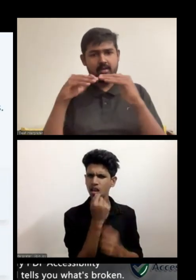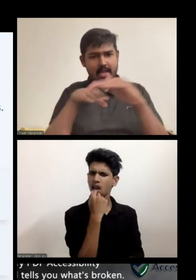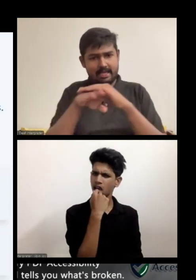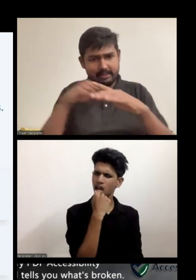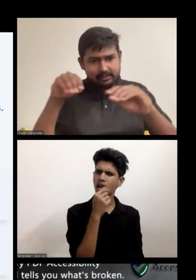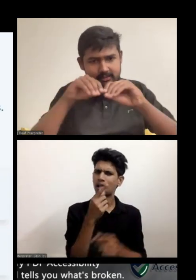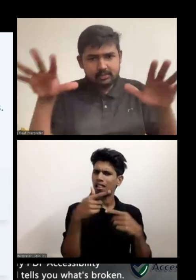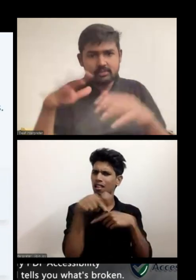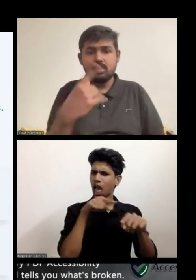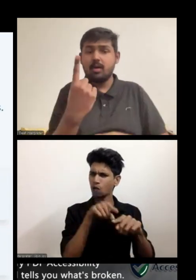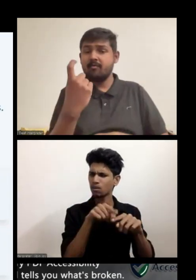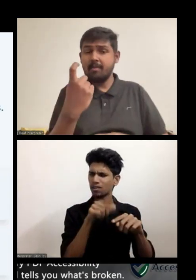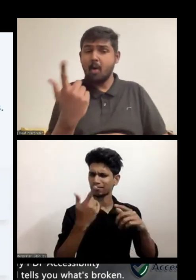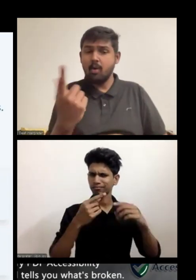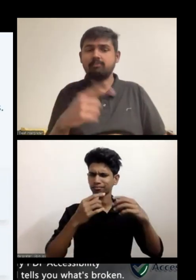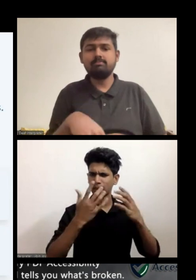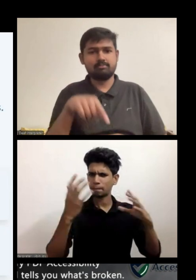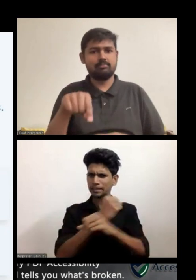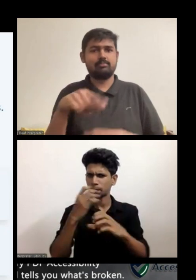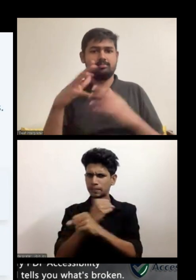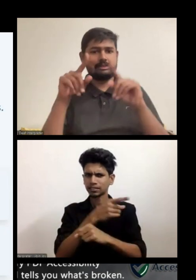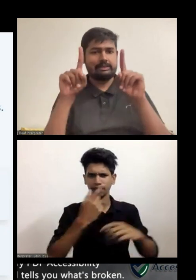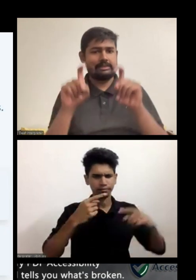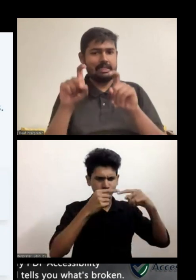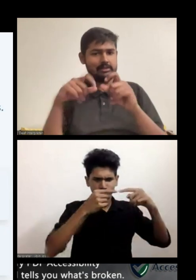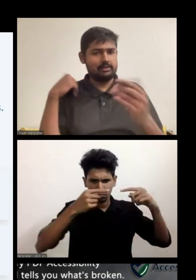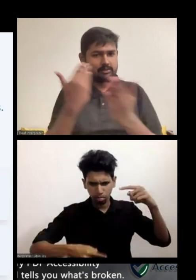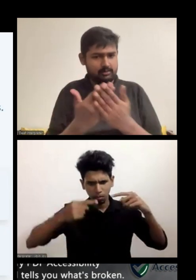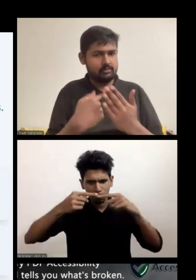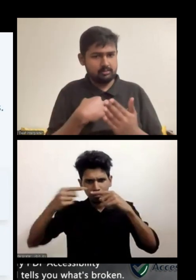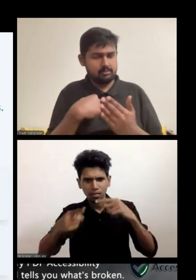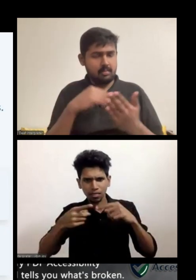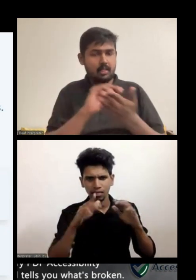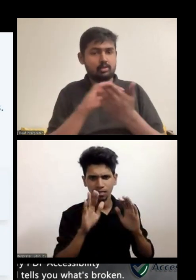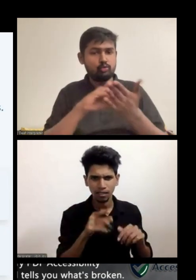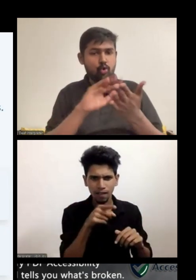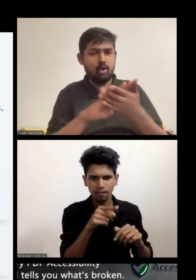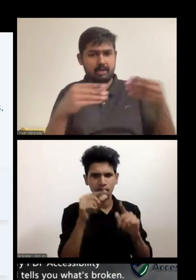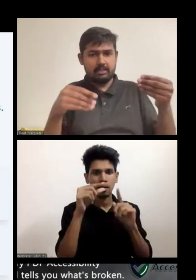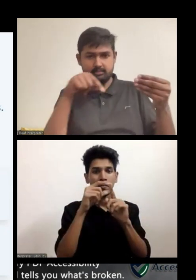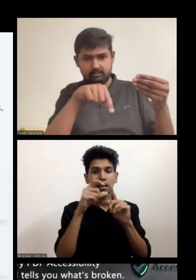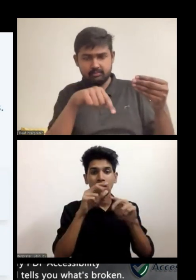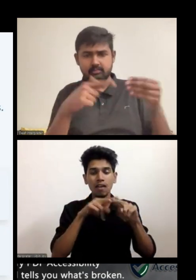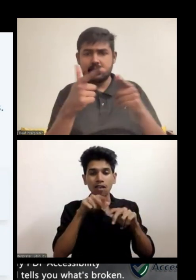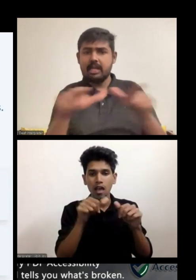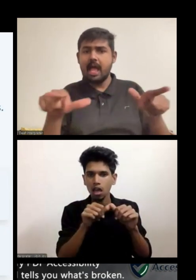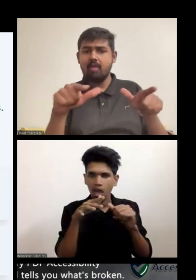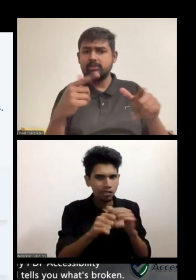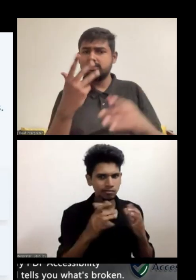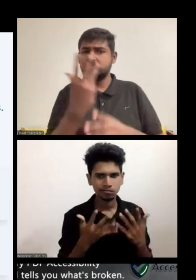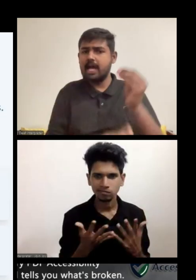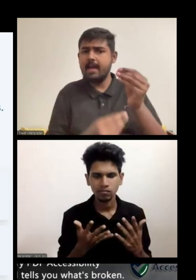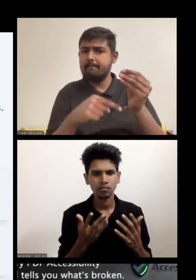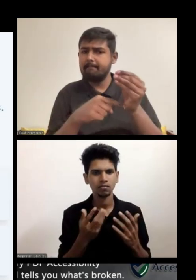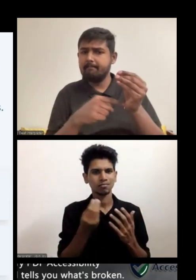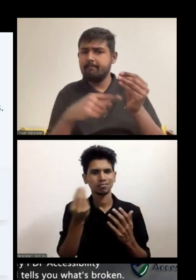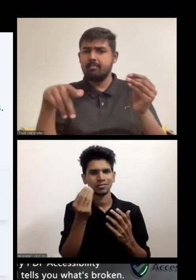Because most of the tools, screen reader tools and other things, cannot read the bilingual PDFs or